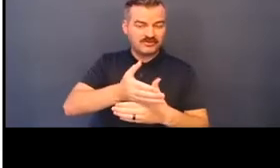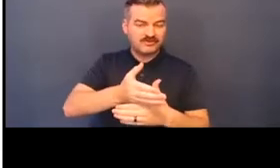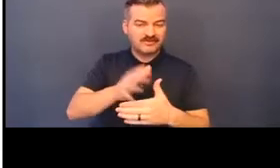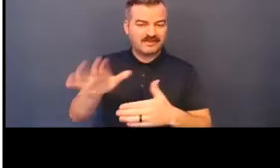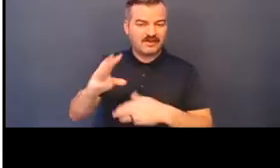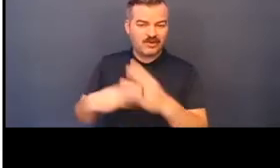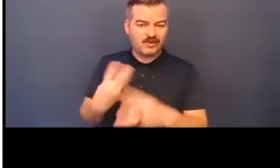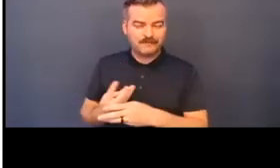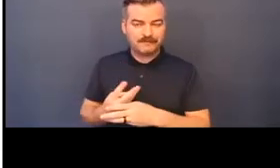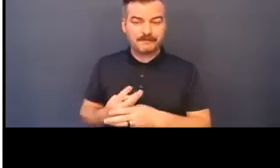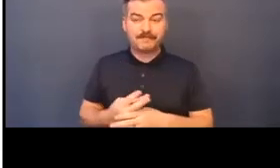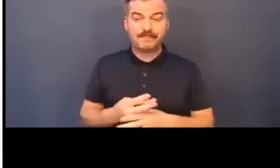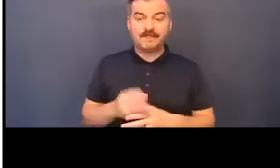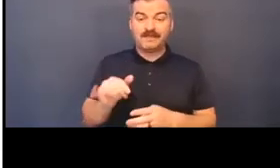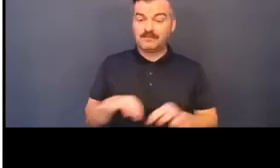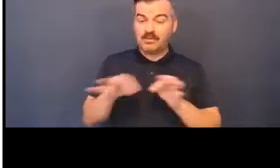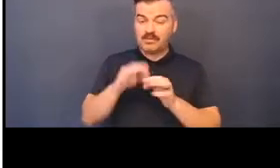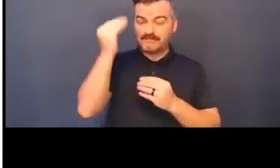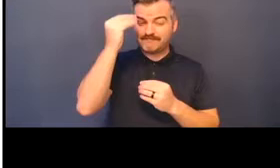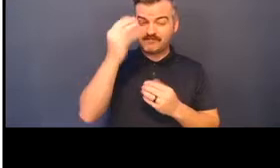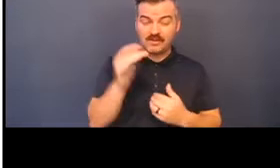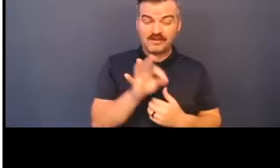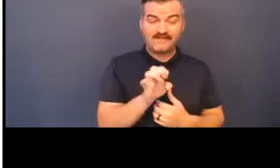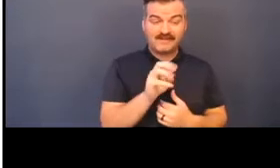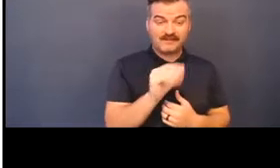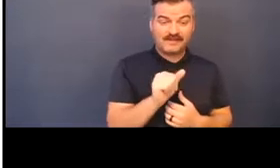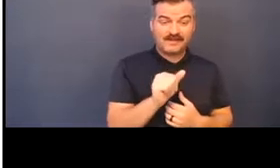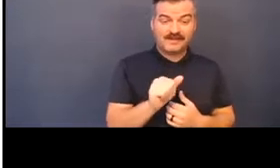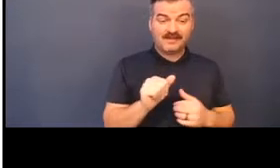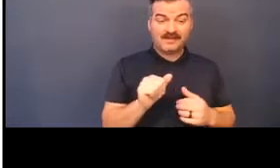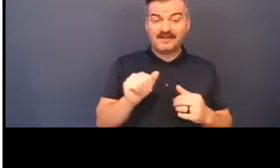15:36:23 This is worth considering as the FEMA definition of access and functional needs